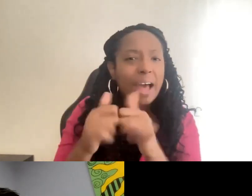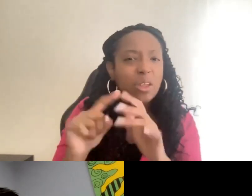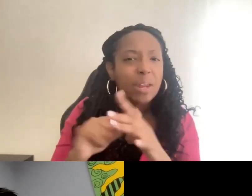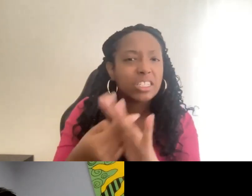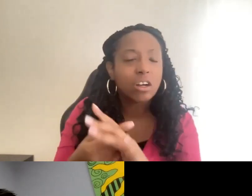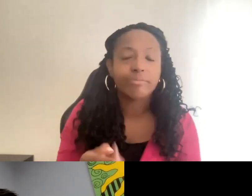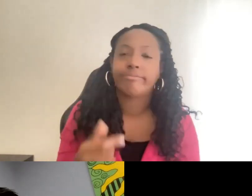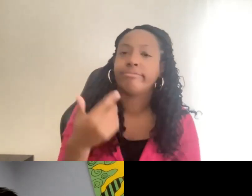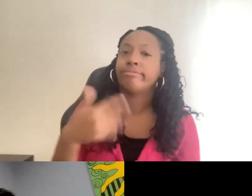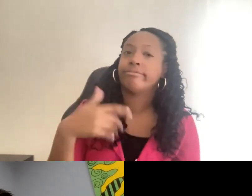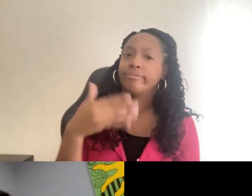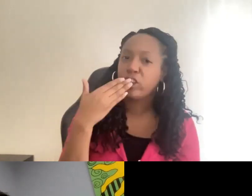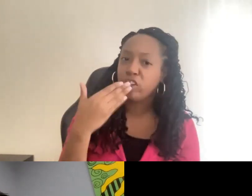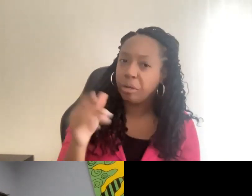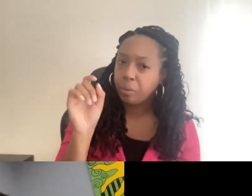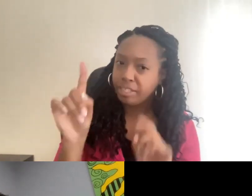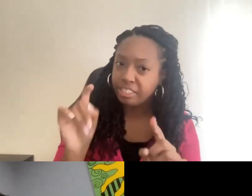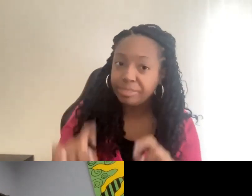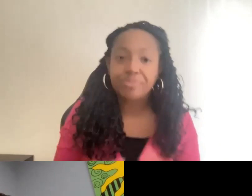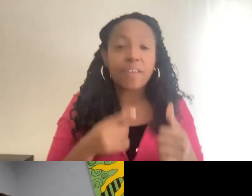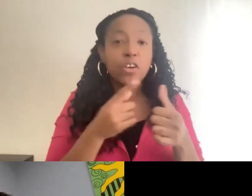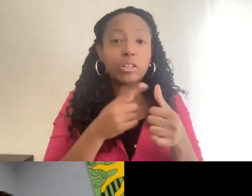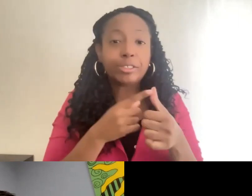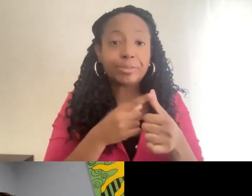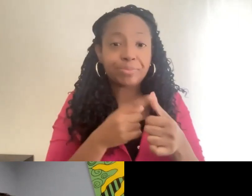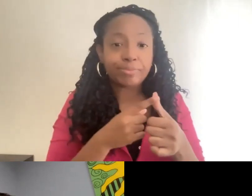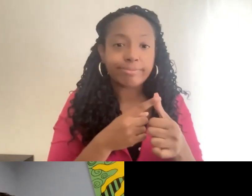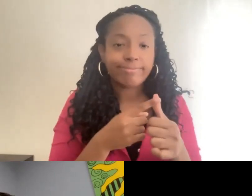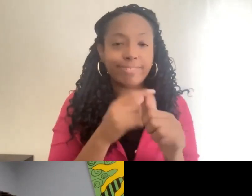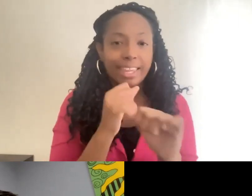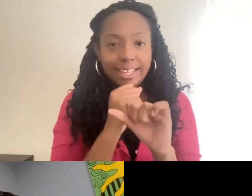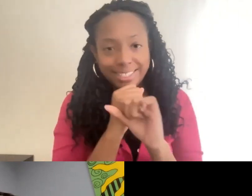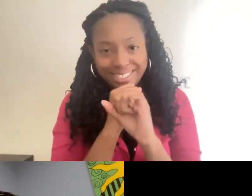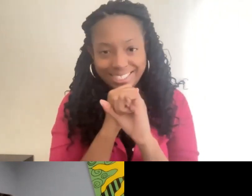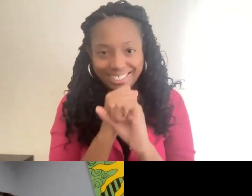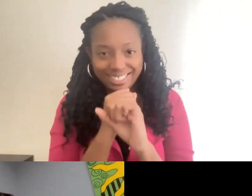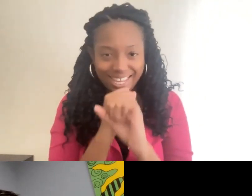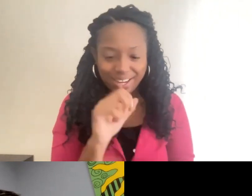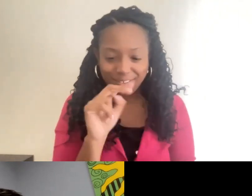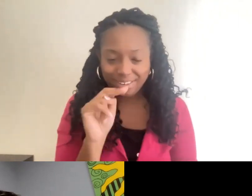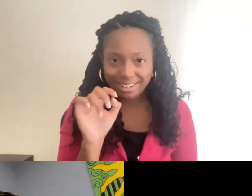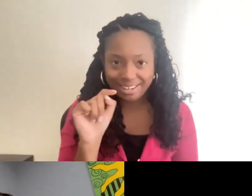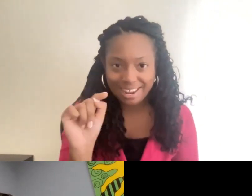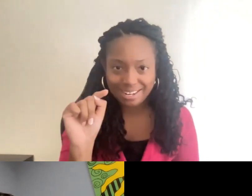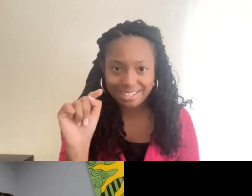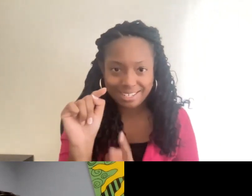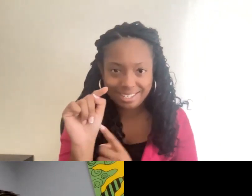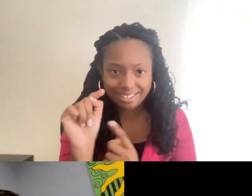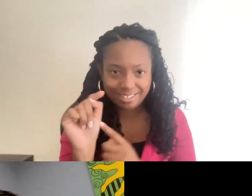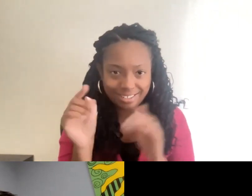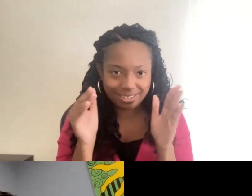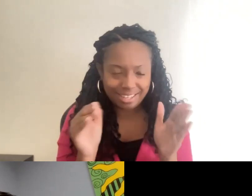great question so first and foremost to your point safety net set right three to six months of living